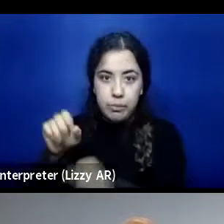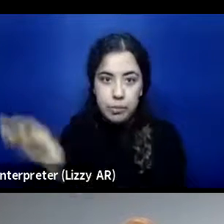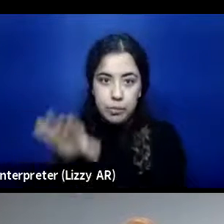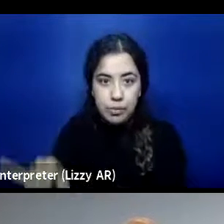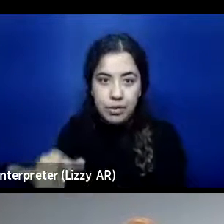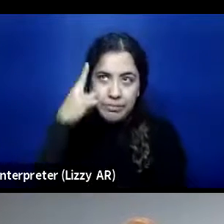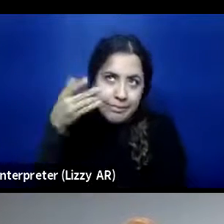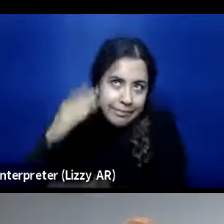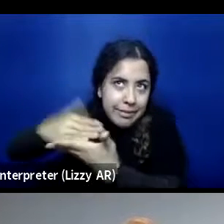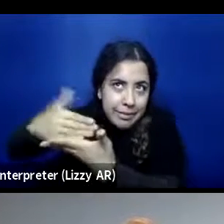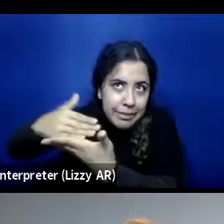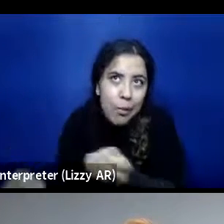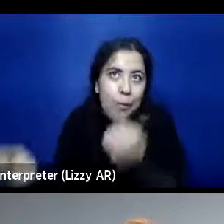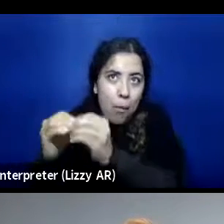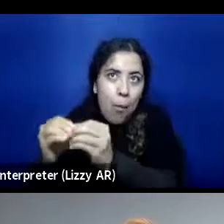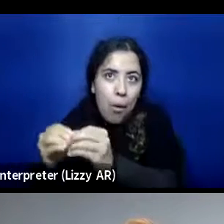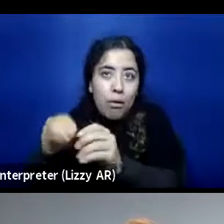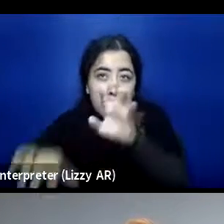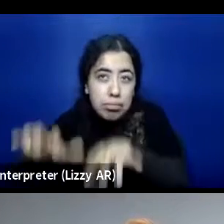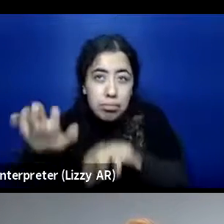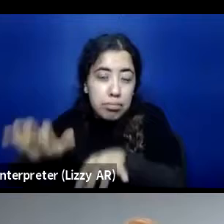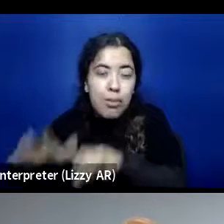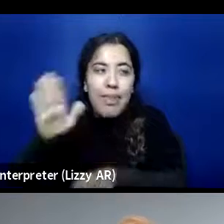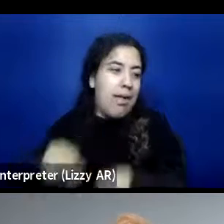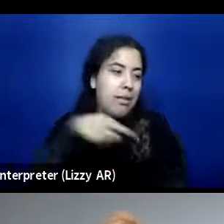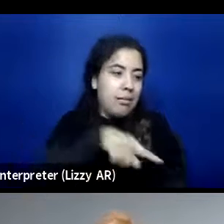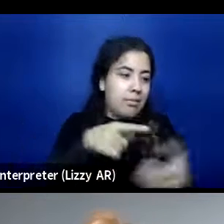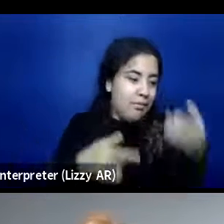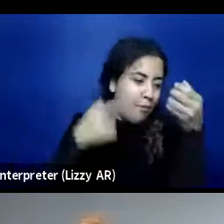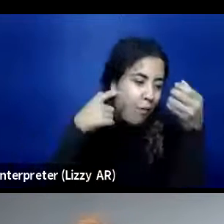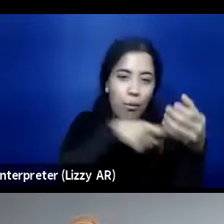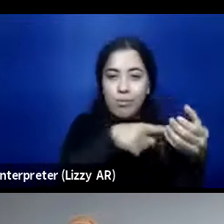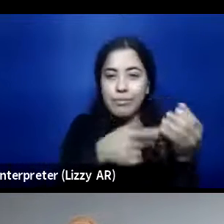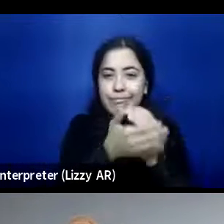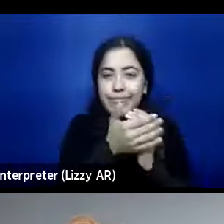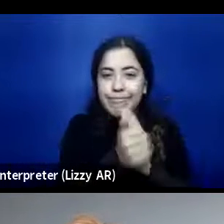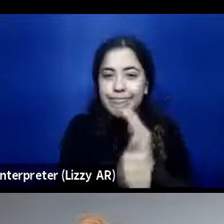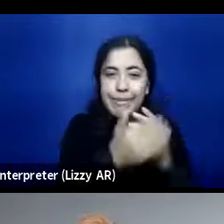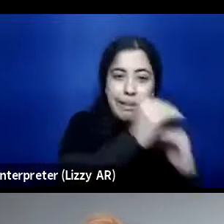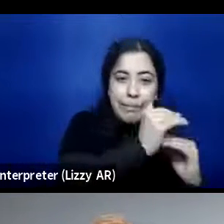but it feels to me like we have the pieces are starting to fall into place